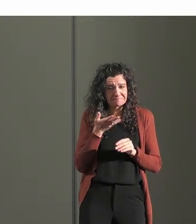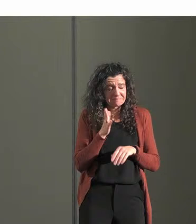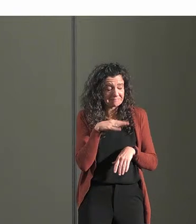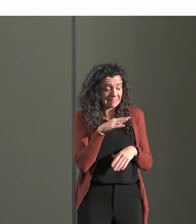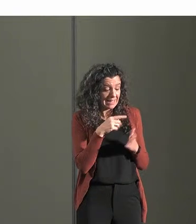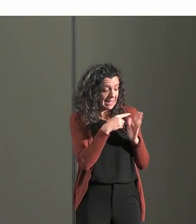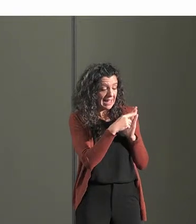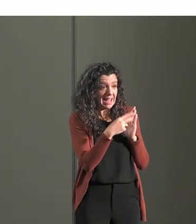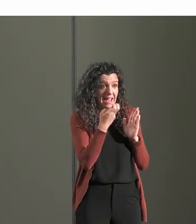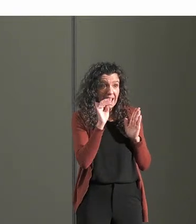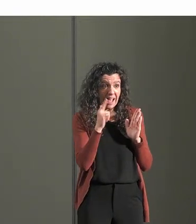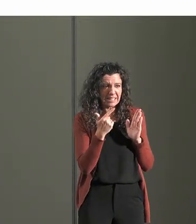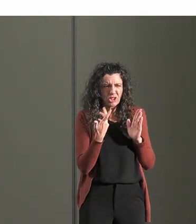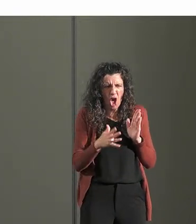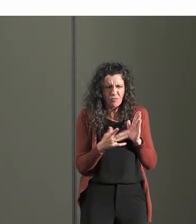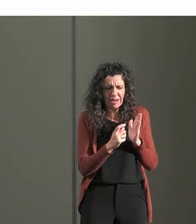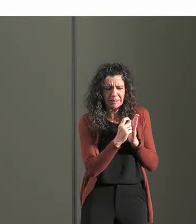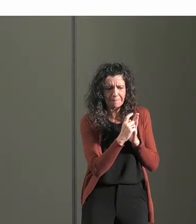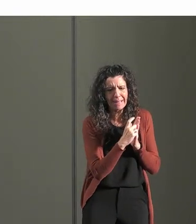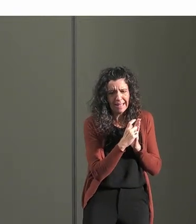from the low-vision community that hey , these big headings